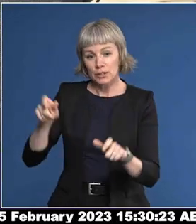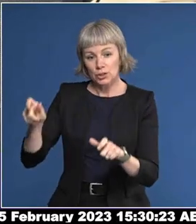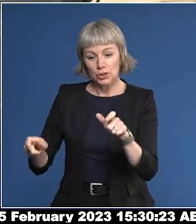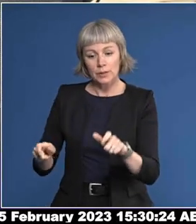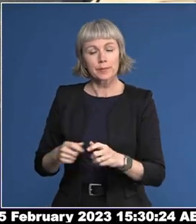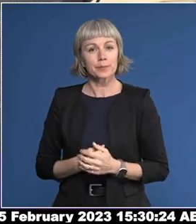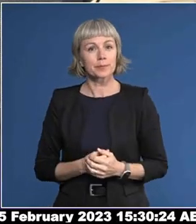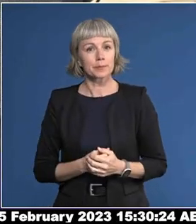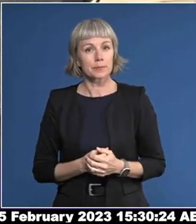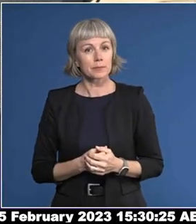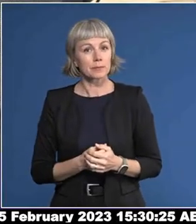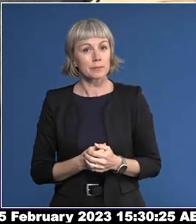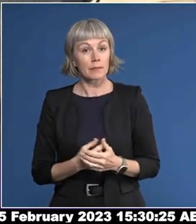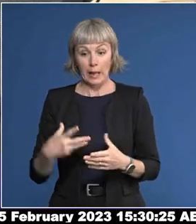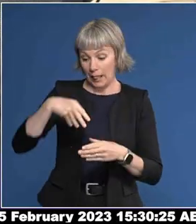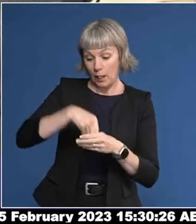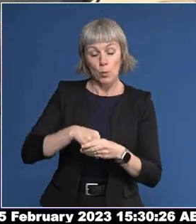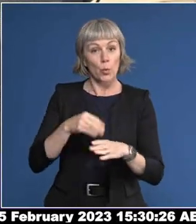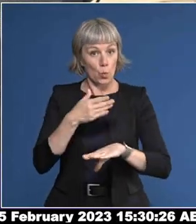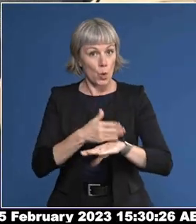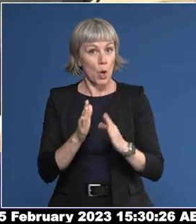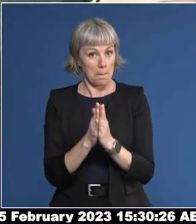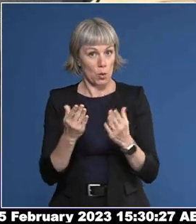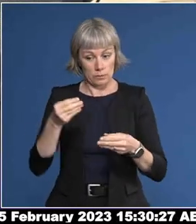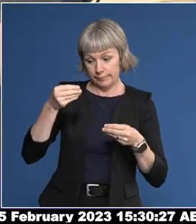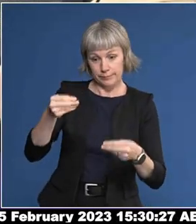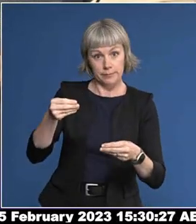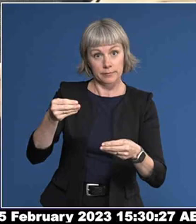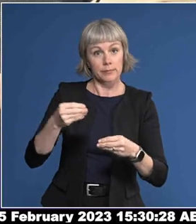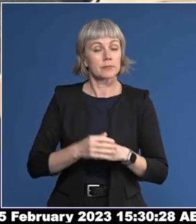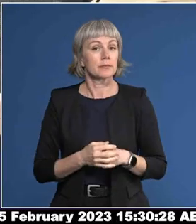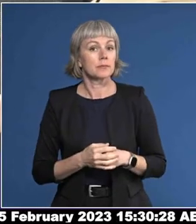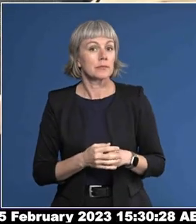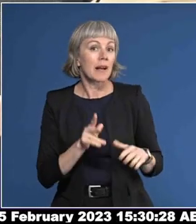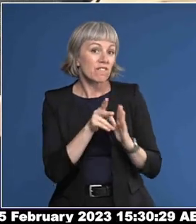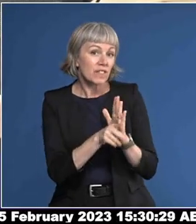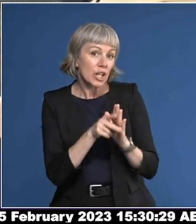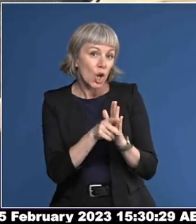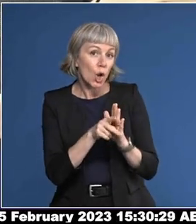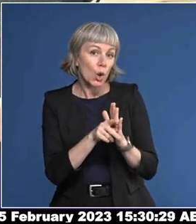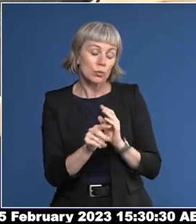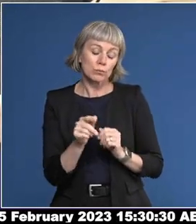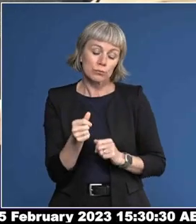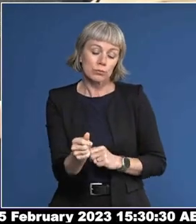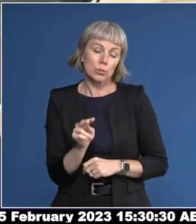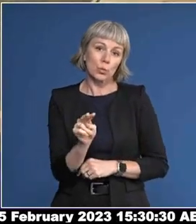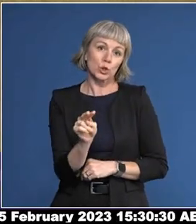Yes. MS DOWSETT: And the video takes - took 30 minutes to play. Is that including time to complete the workbook?